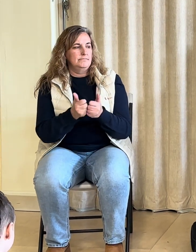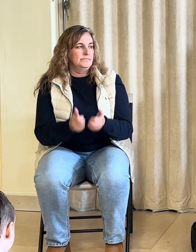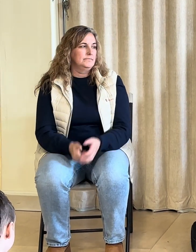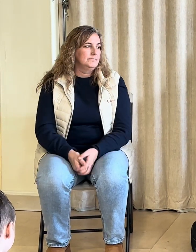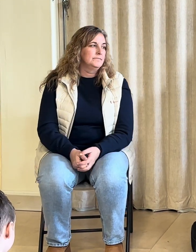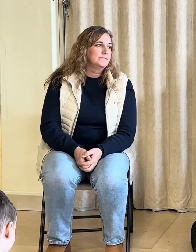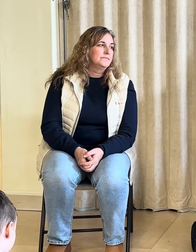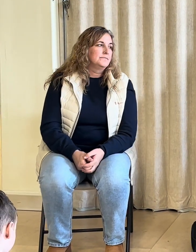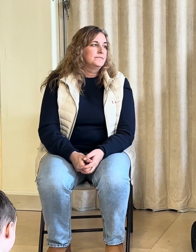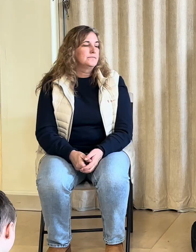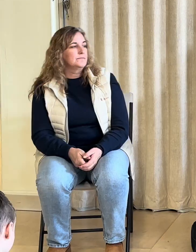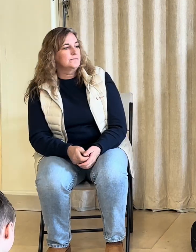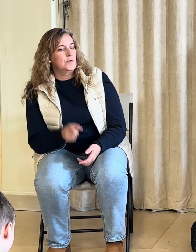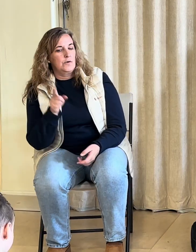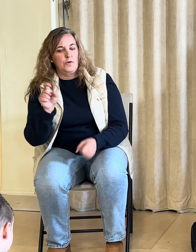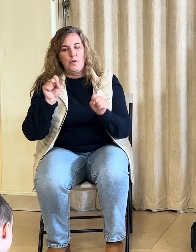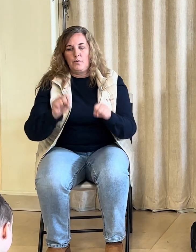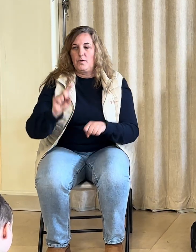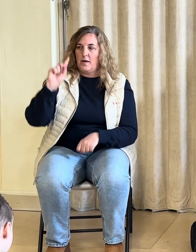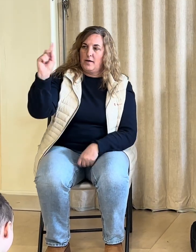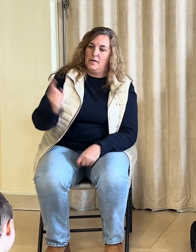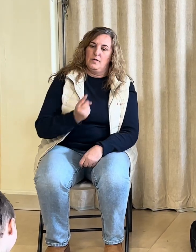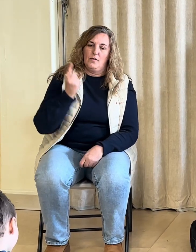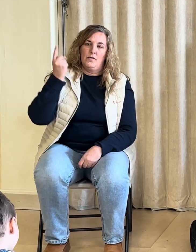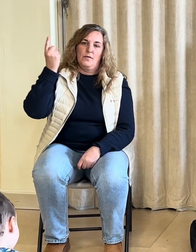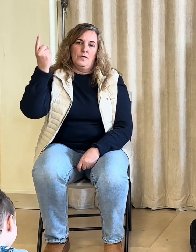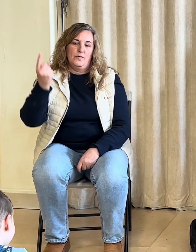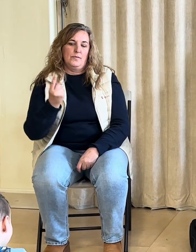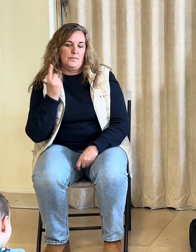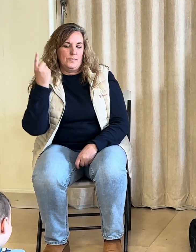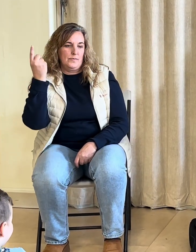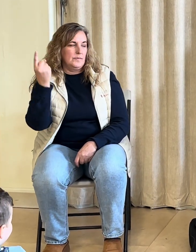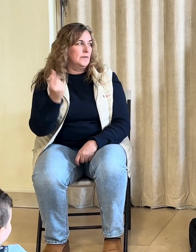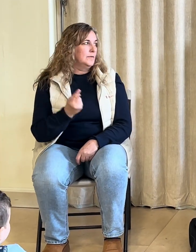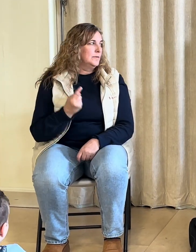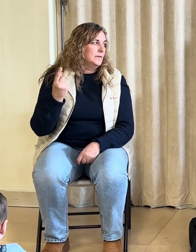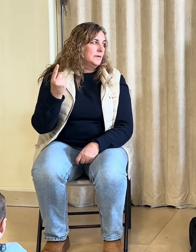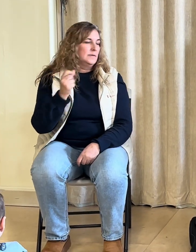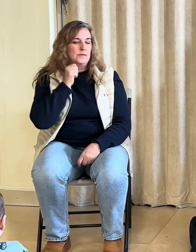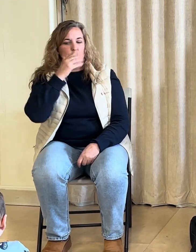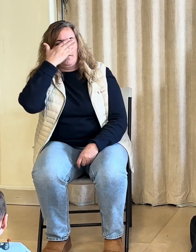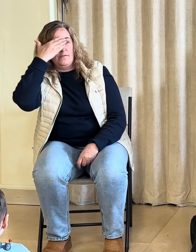(Call me) You can always (Call me) don't forget to